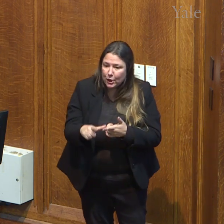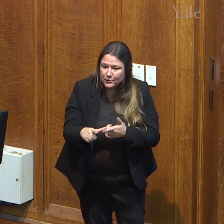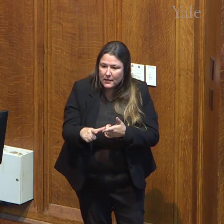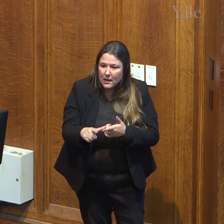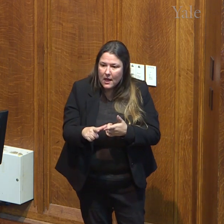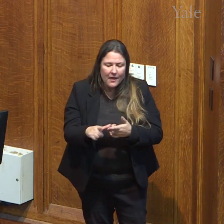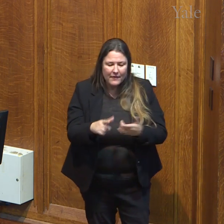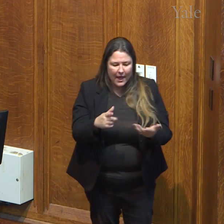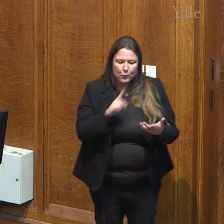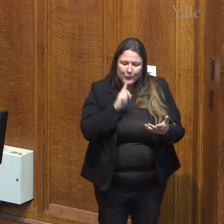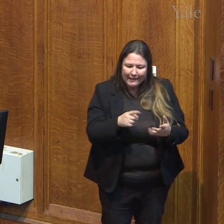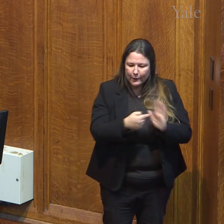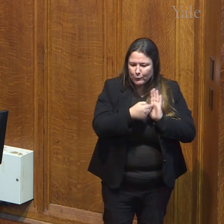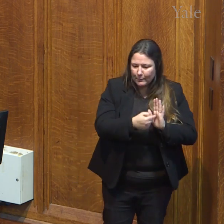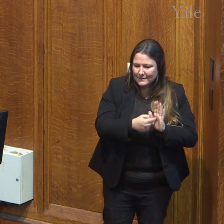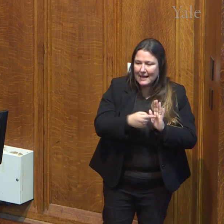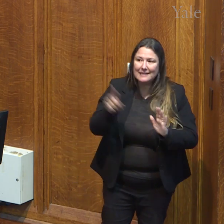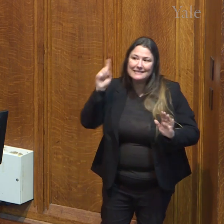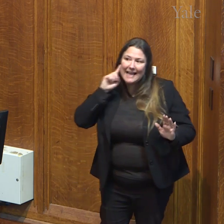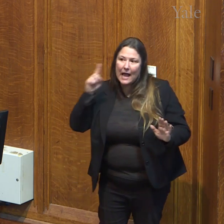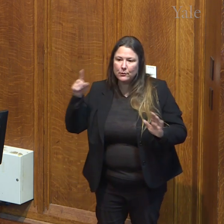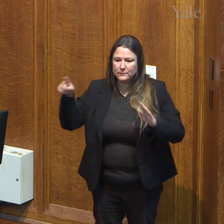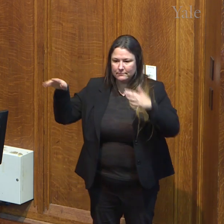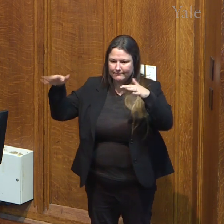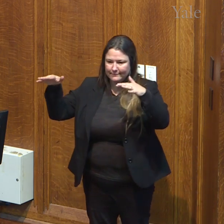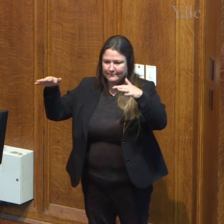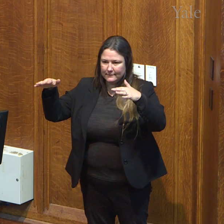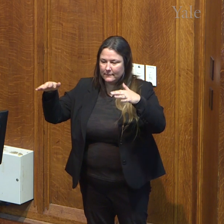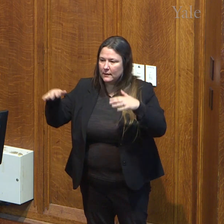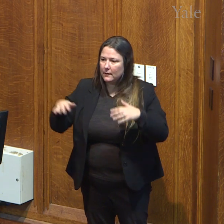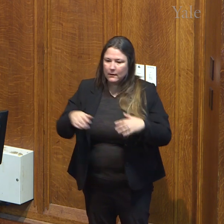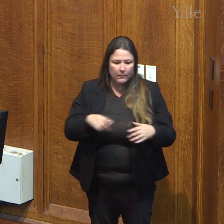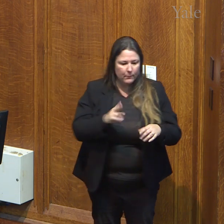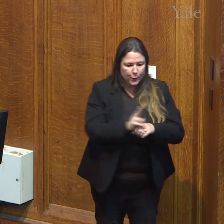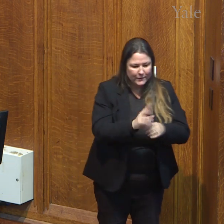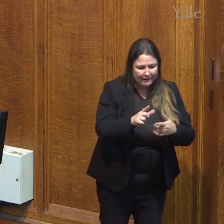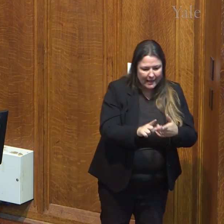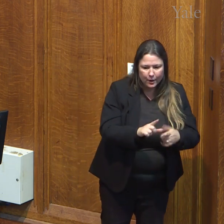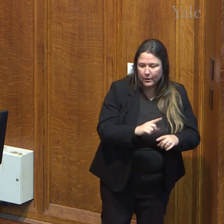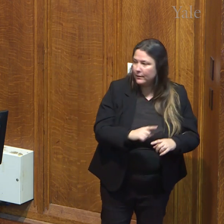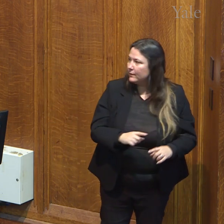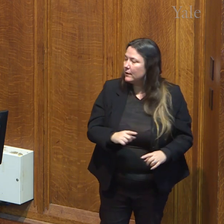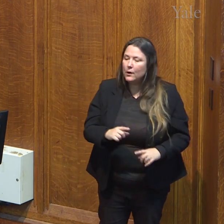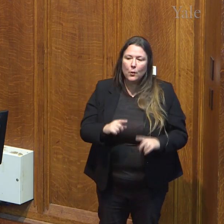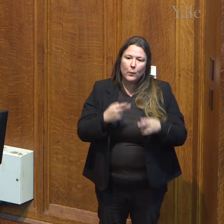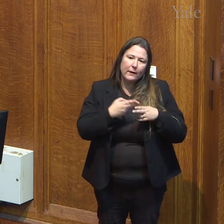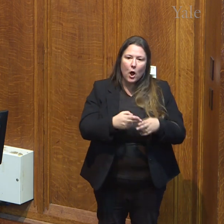with our voices. What Bébian eloquently called the painting of our speech.